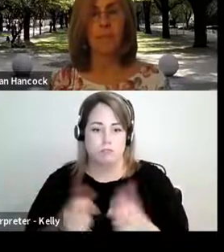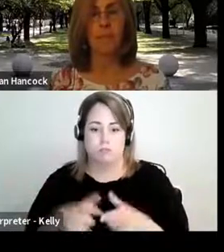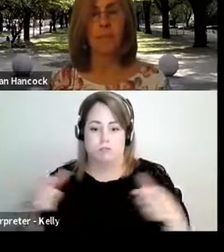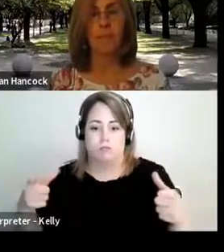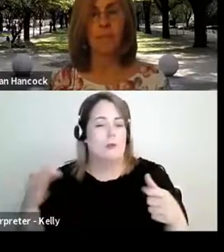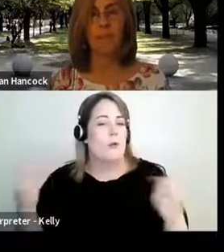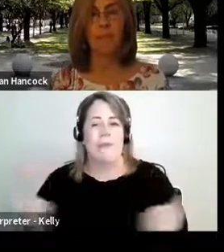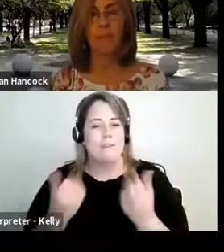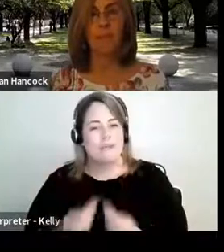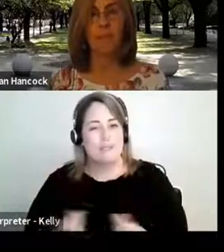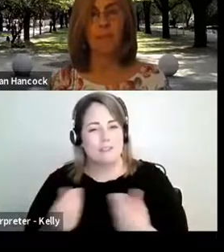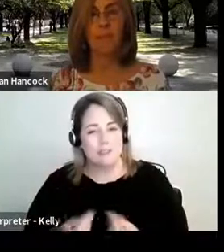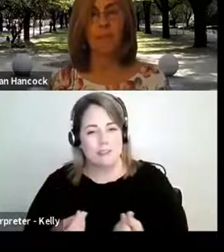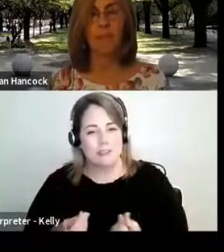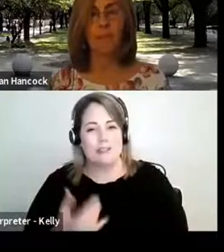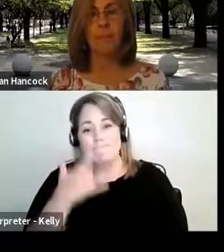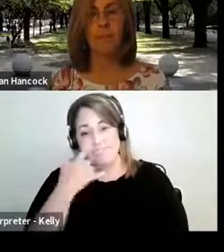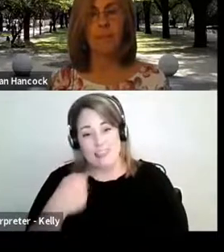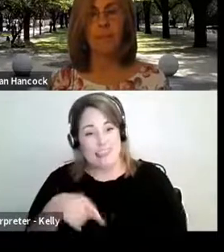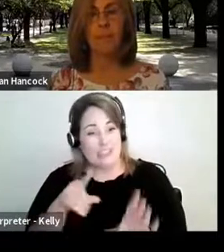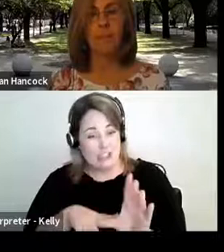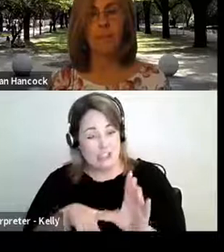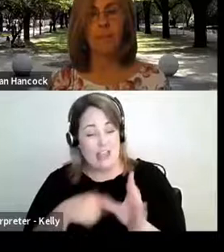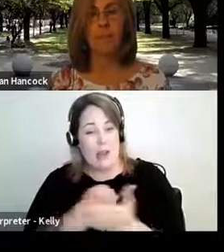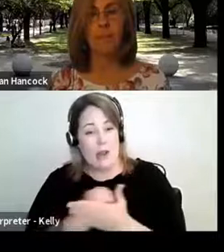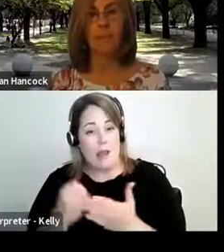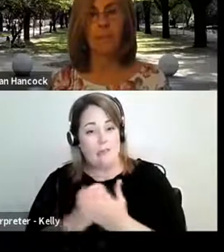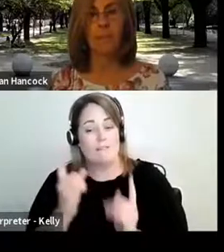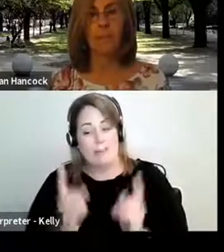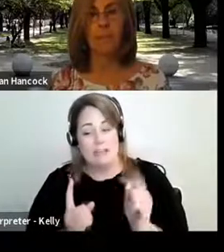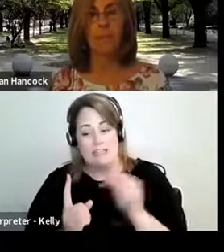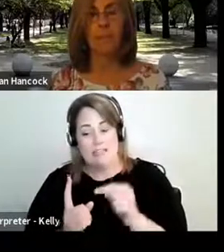of this has had to be capped this year with a growing waiting list for 2021.